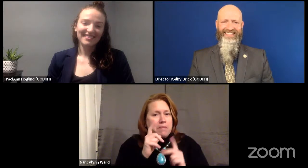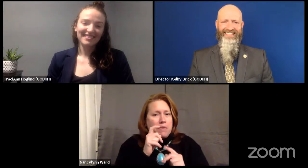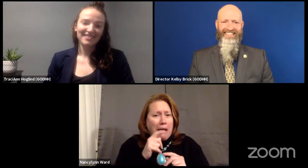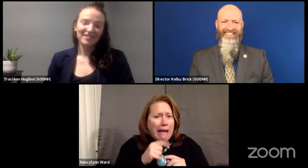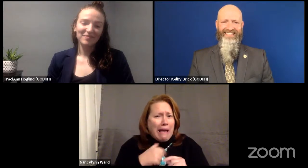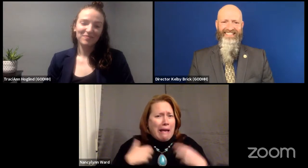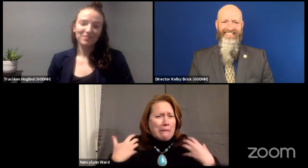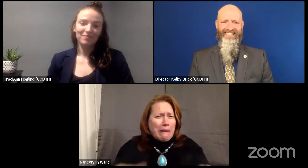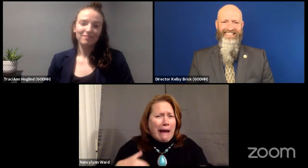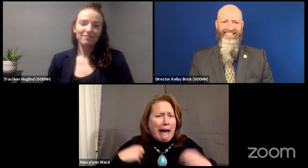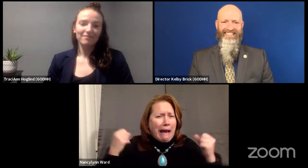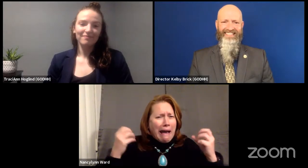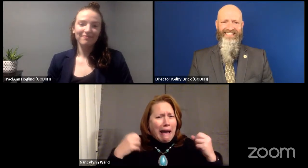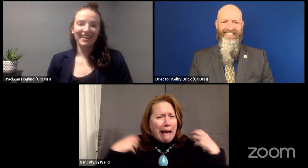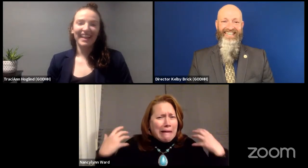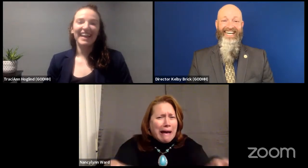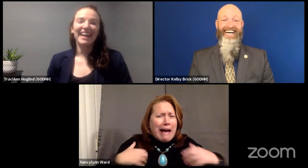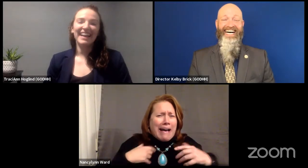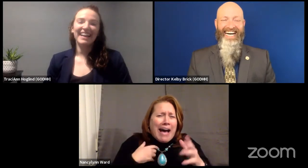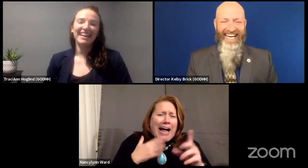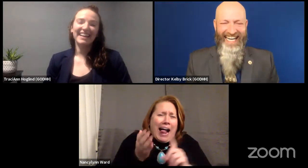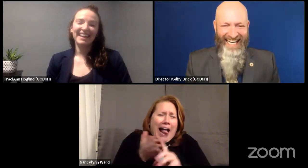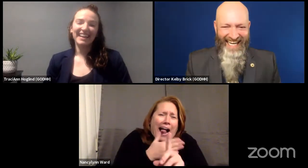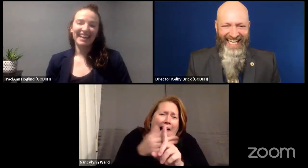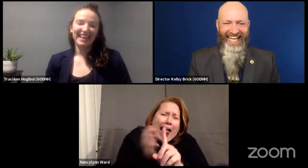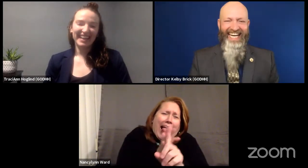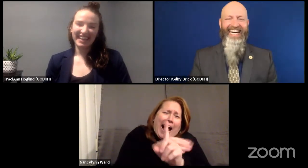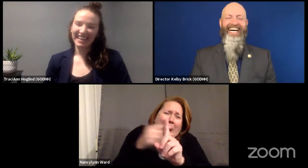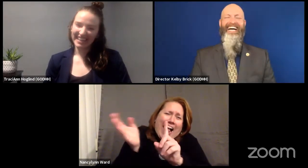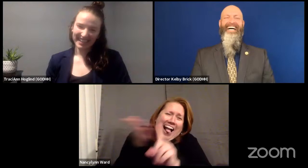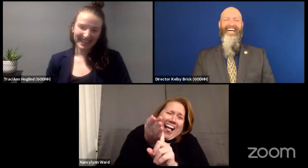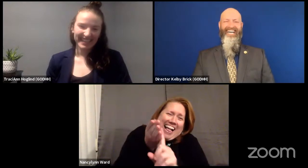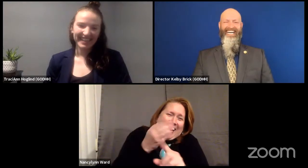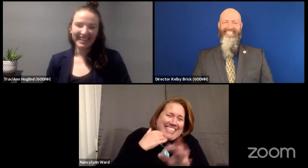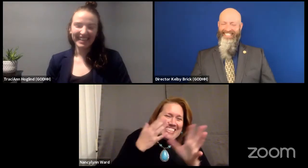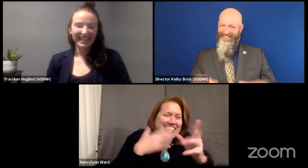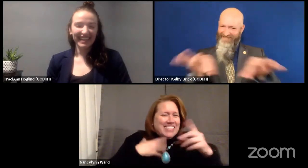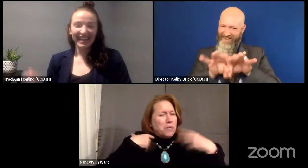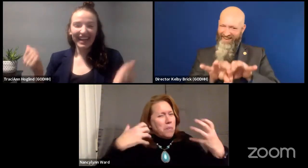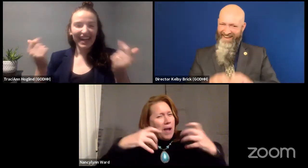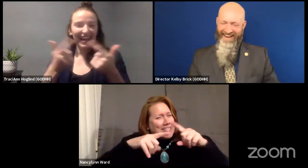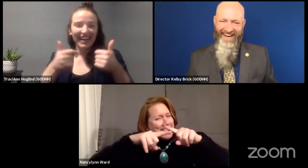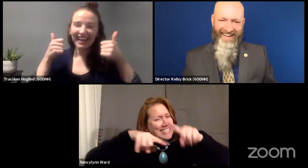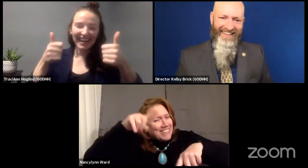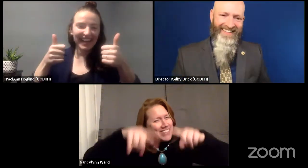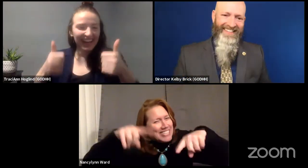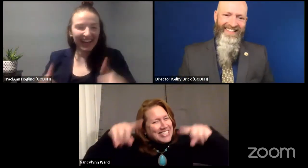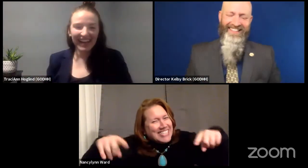team. And also, those people who, you know, took some convincing. You know, they didn't